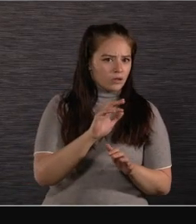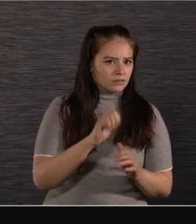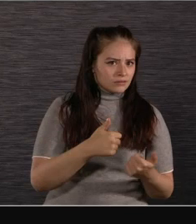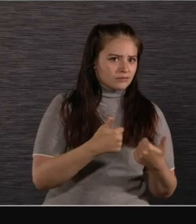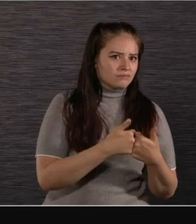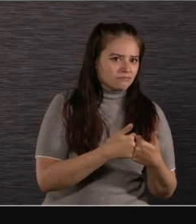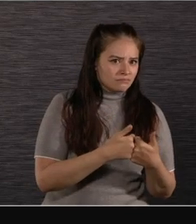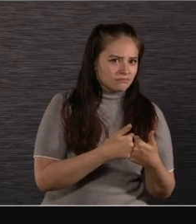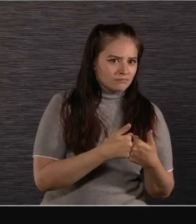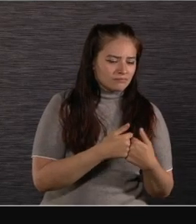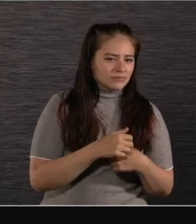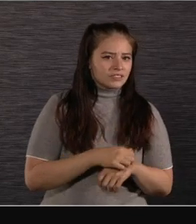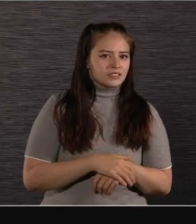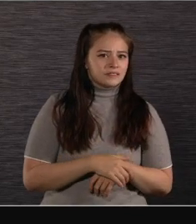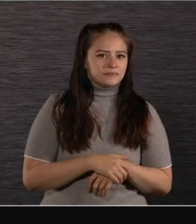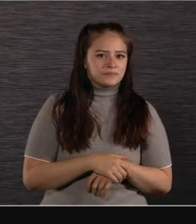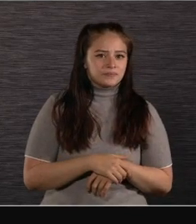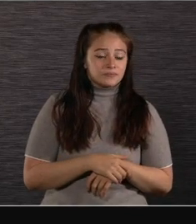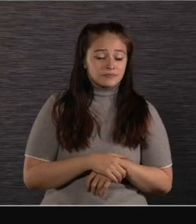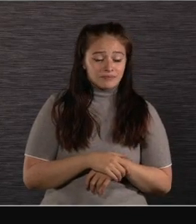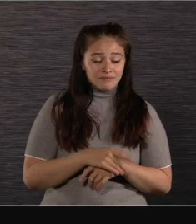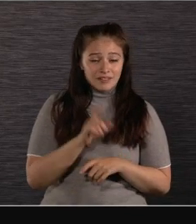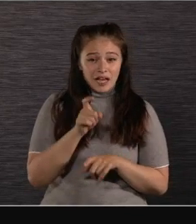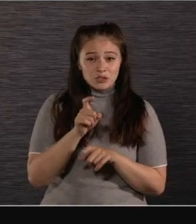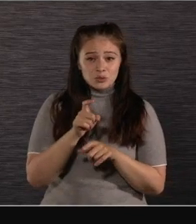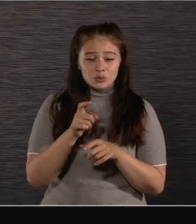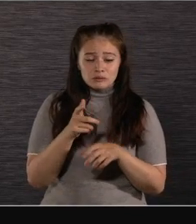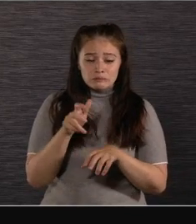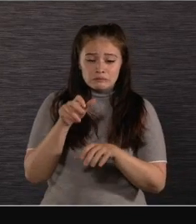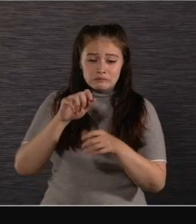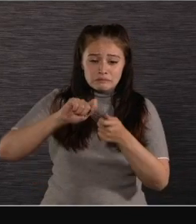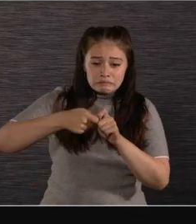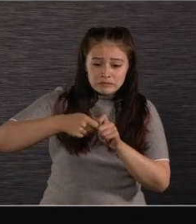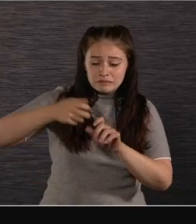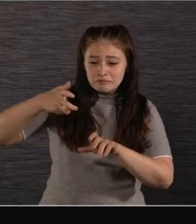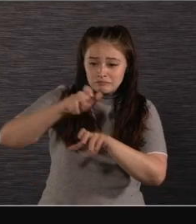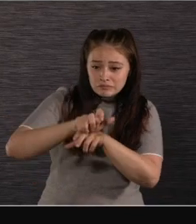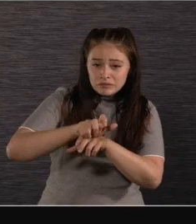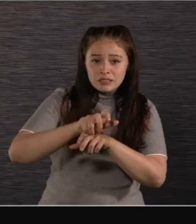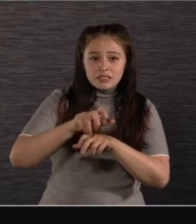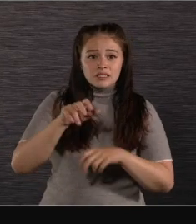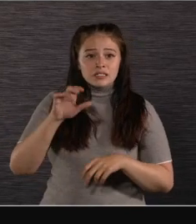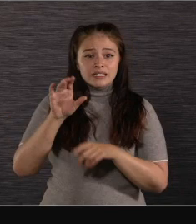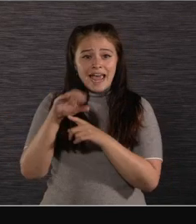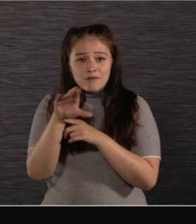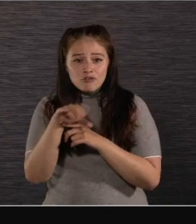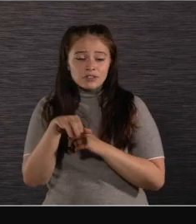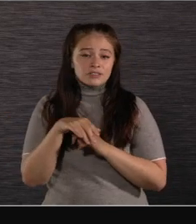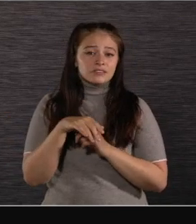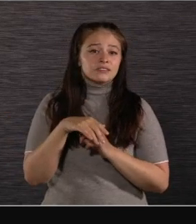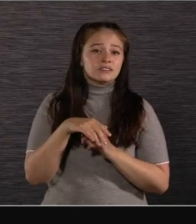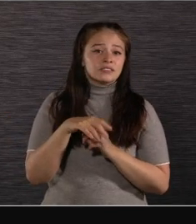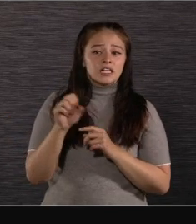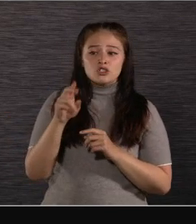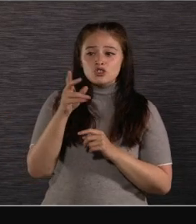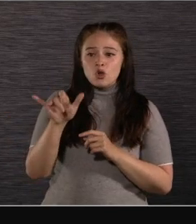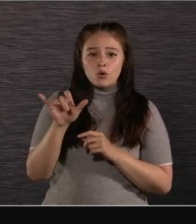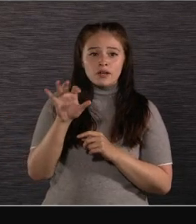as I had to mount and balance RED cameras and Sony FS700s